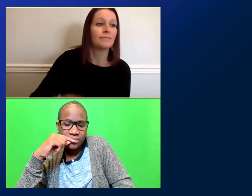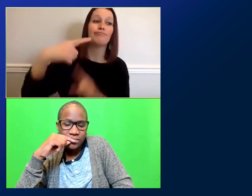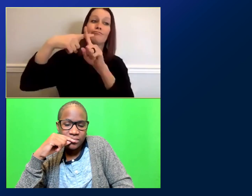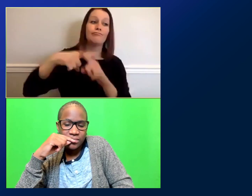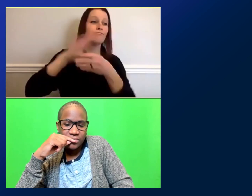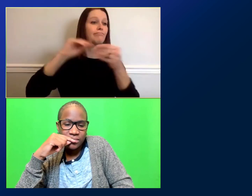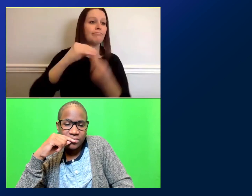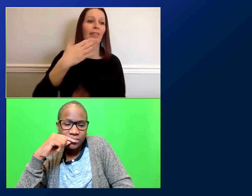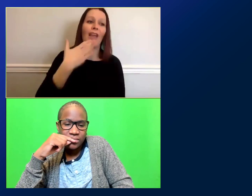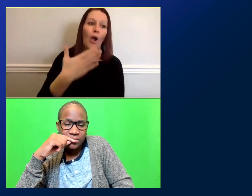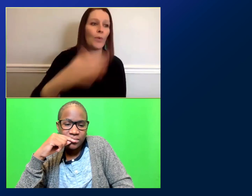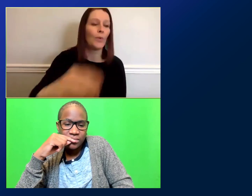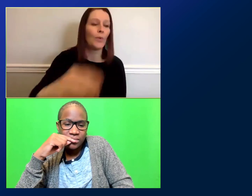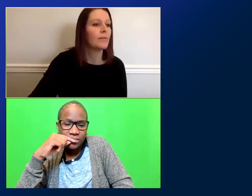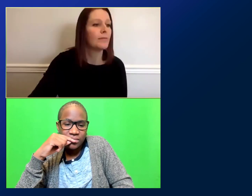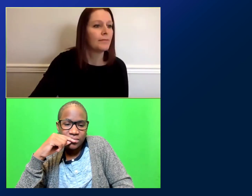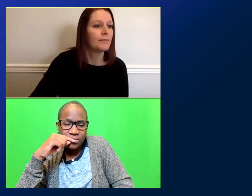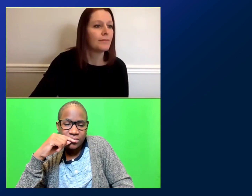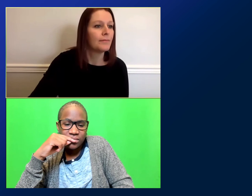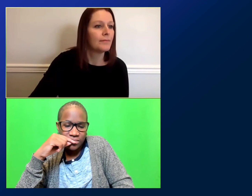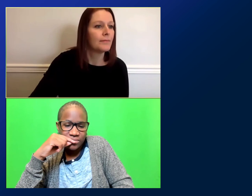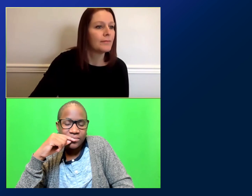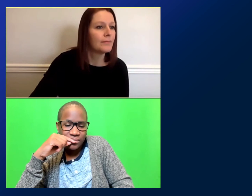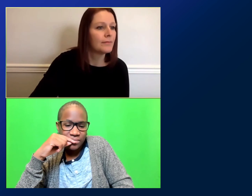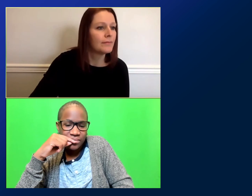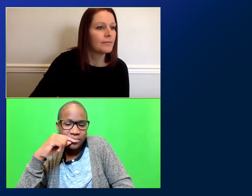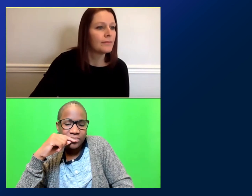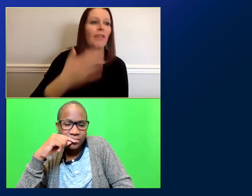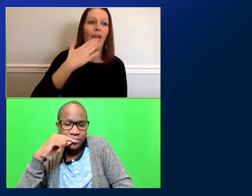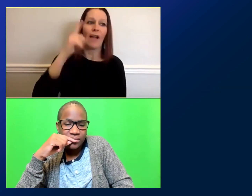there's just a lot of a lot of love being shown for you here victor rica folks saying you know